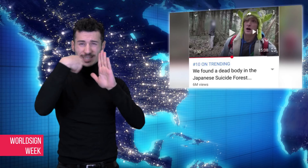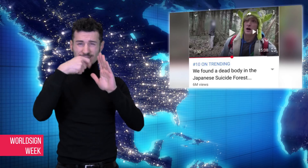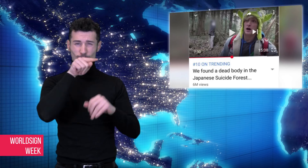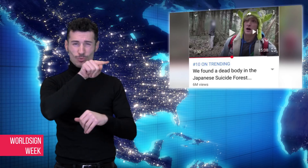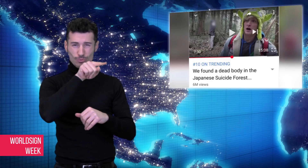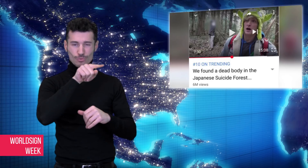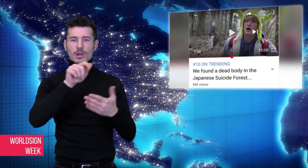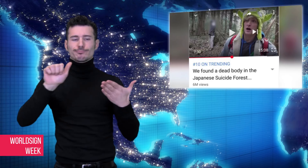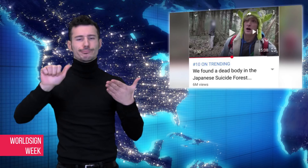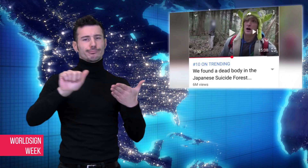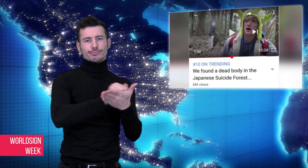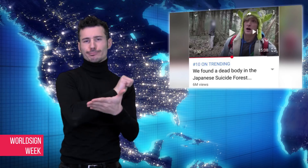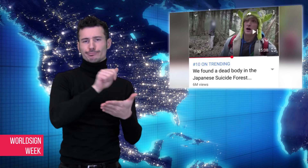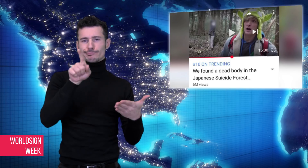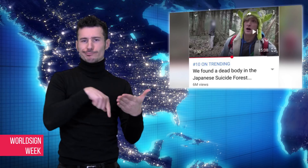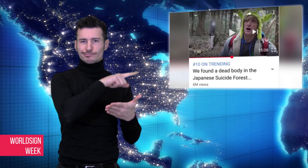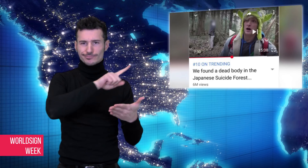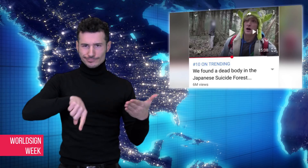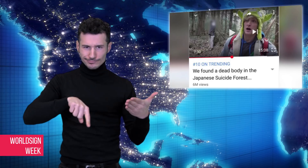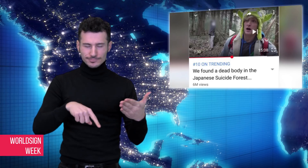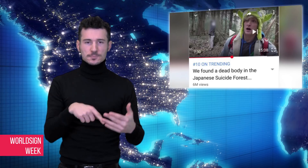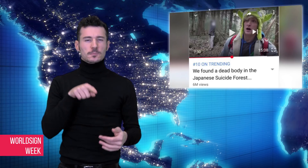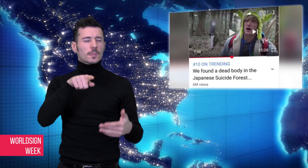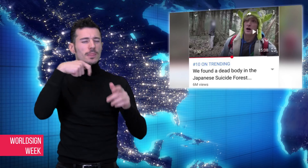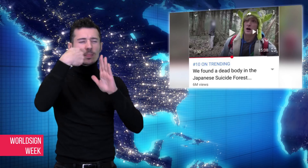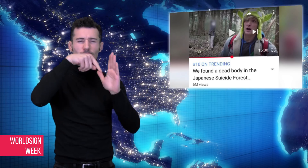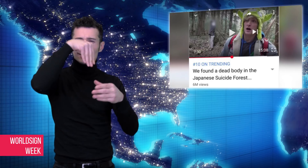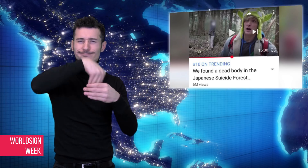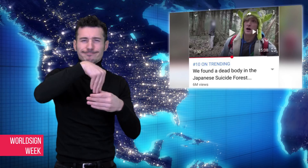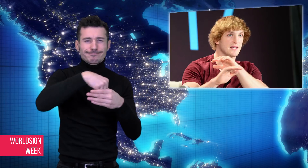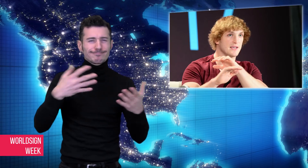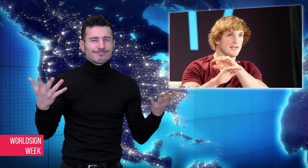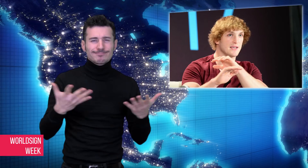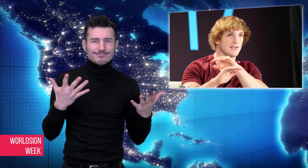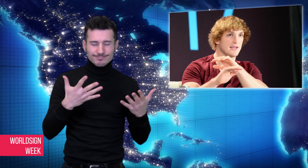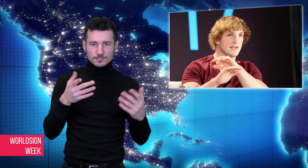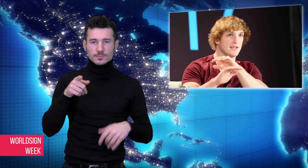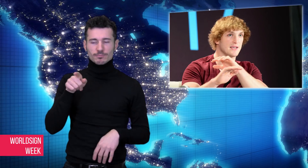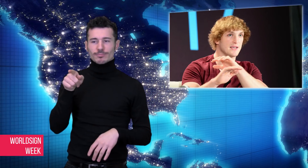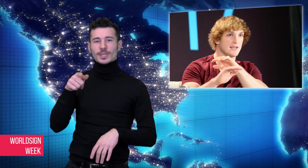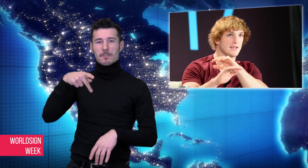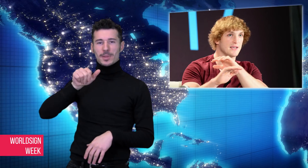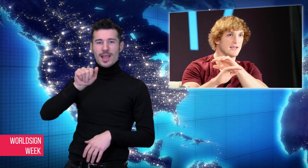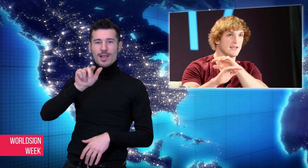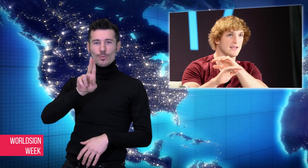inappropriate joke to someone, saying,